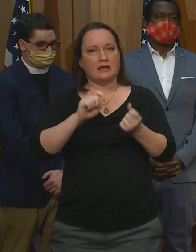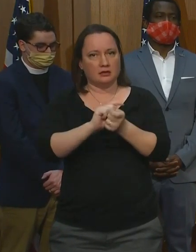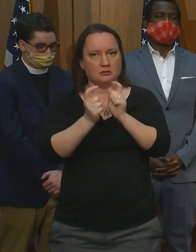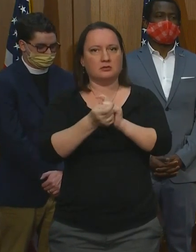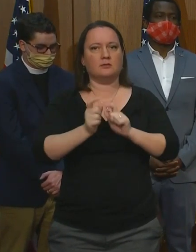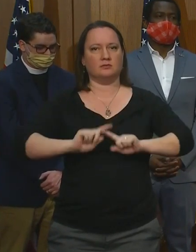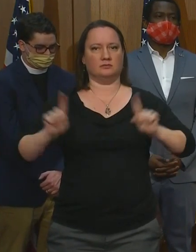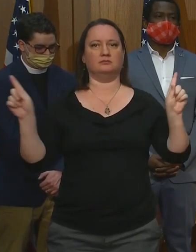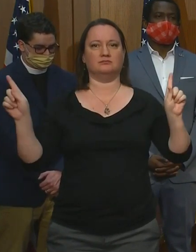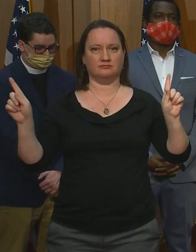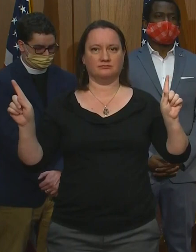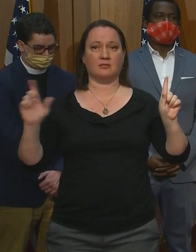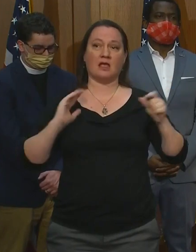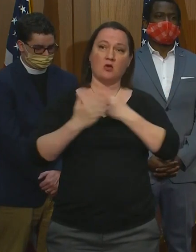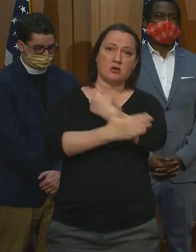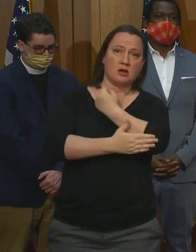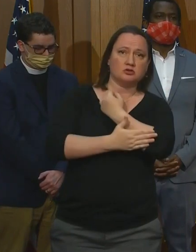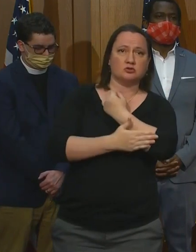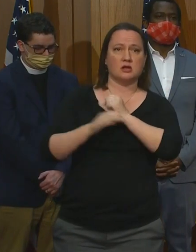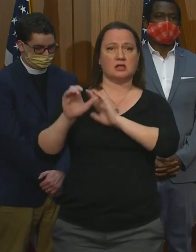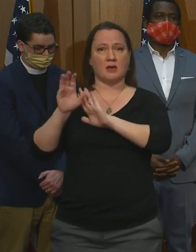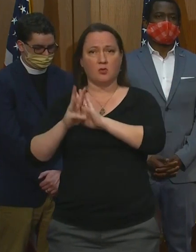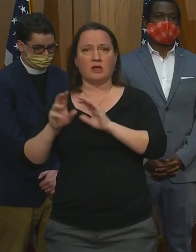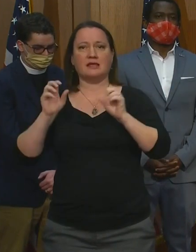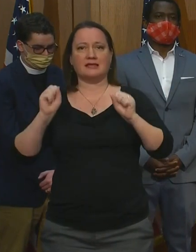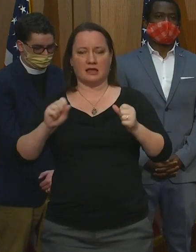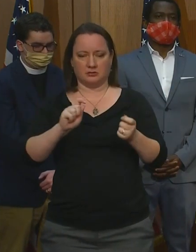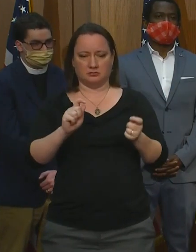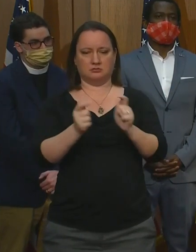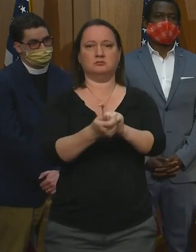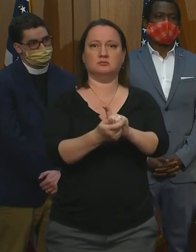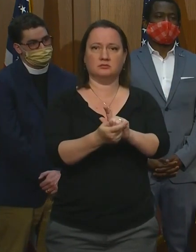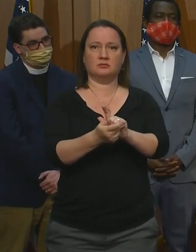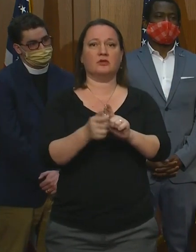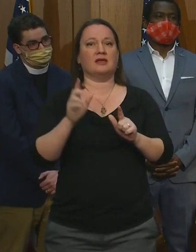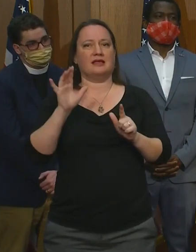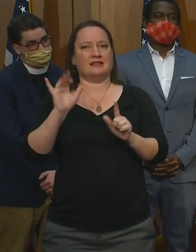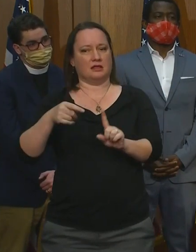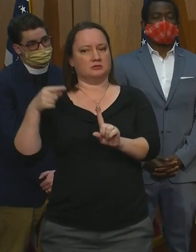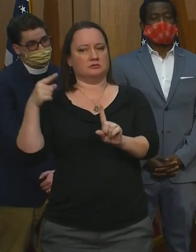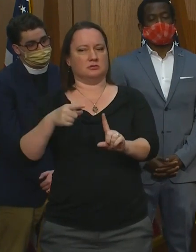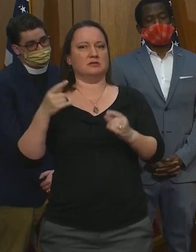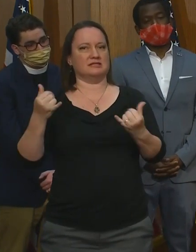OF THE NEXT FOUR HUNDRED YEARS WE CAN TAKE THIS COUNTRY. AT A COMMONWEALTH OF DIFFERENT